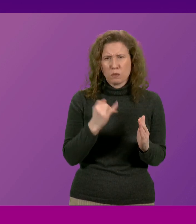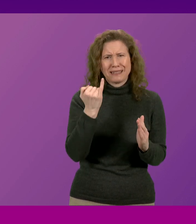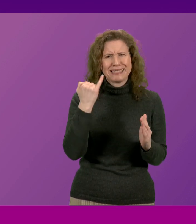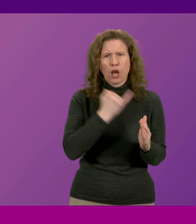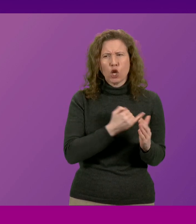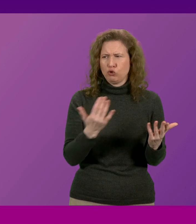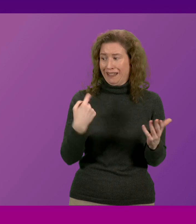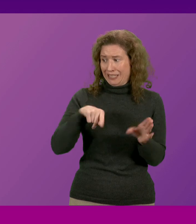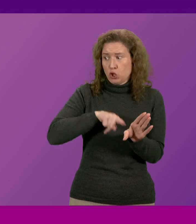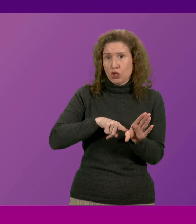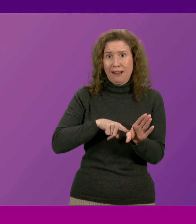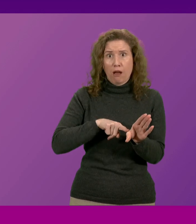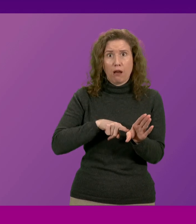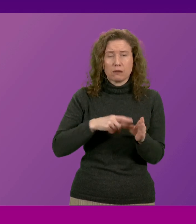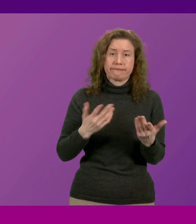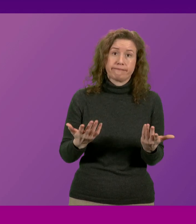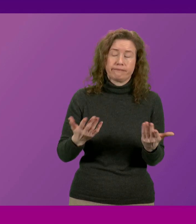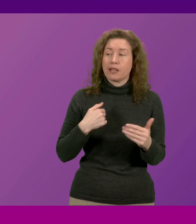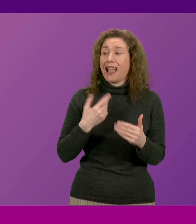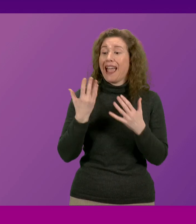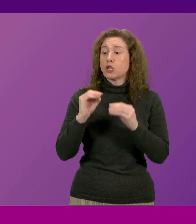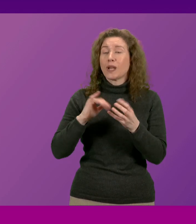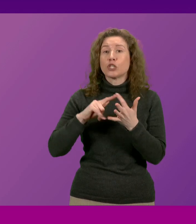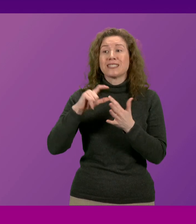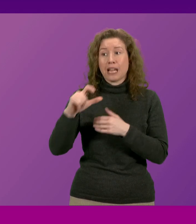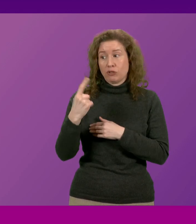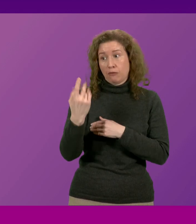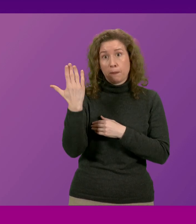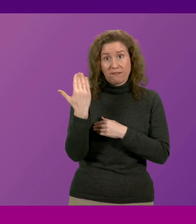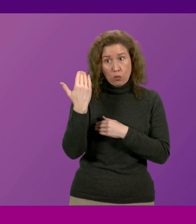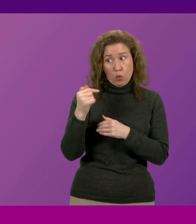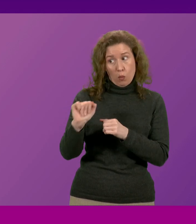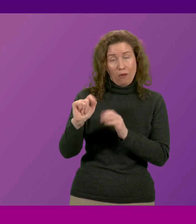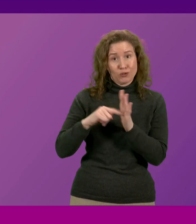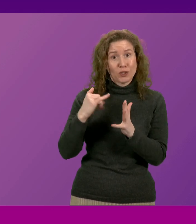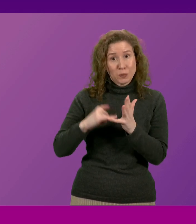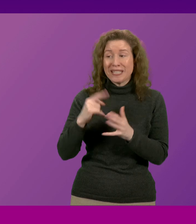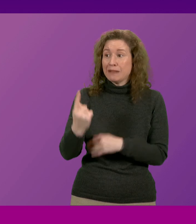in this year alone. When he was education secretary, John Swinney promised more teachers,